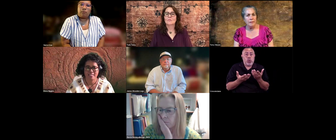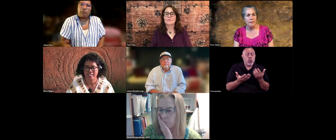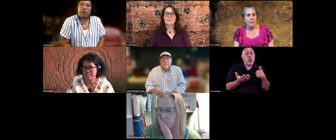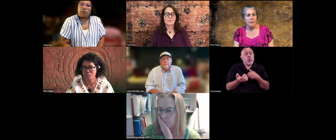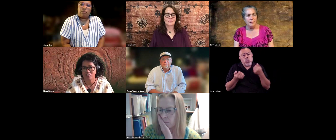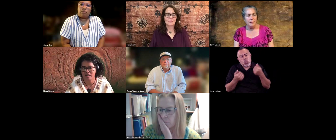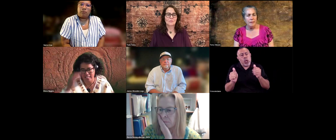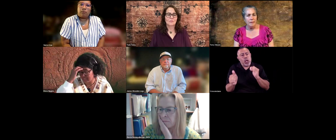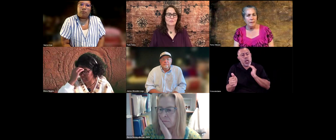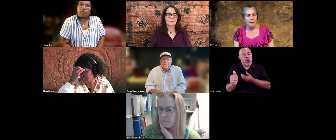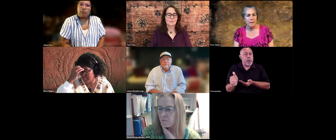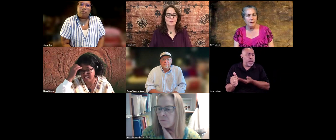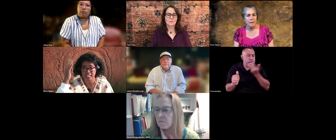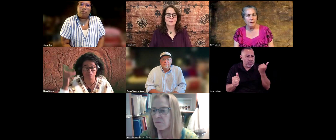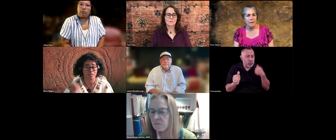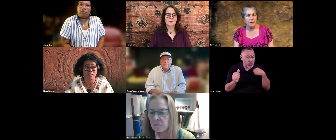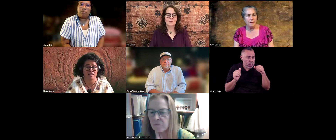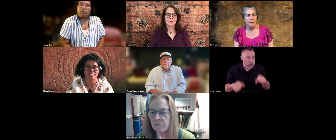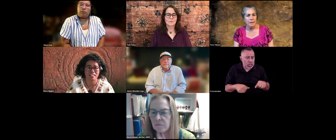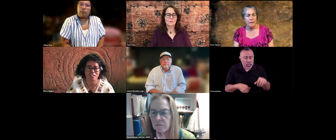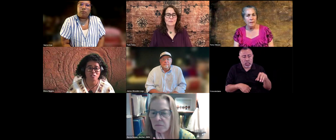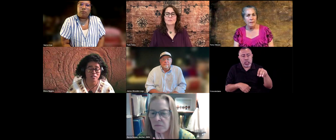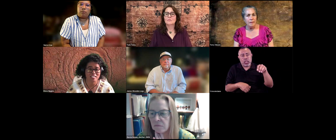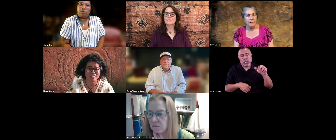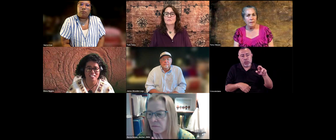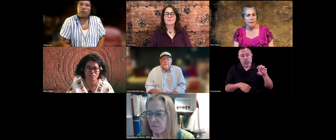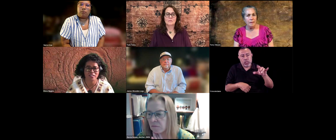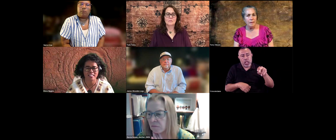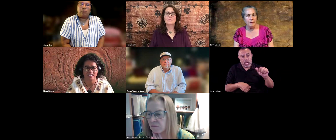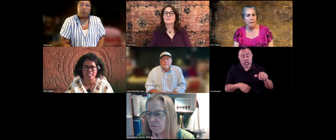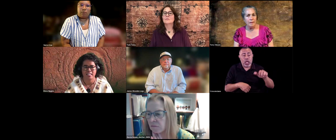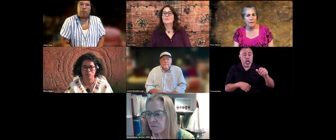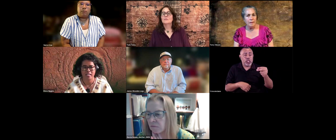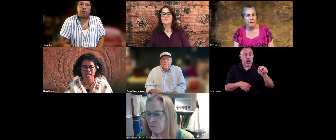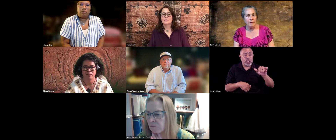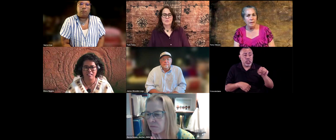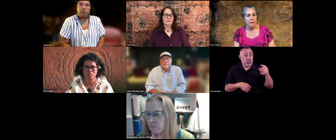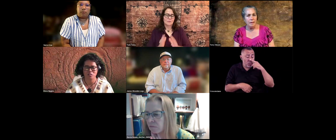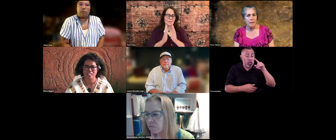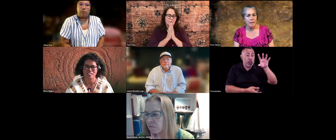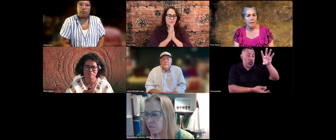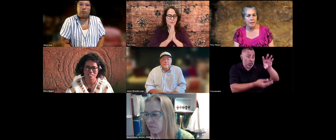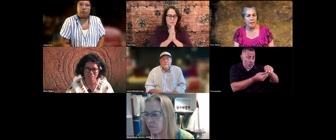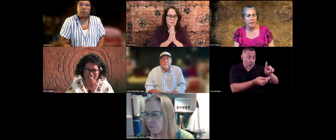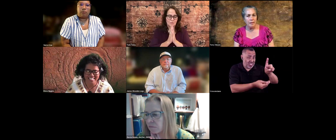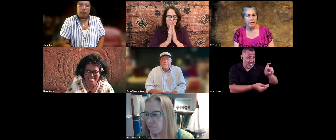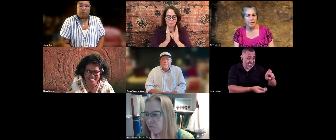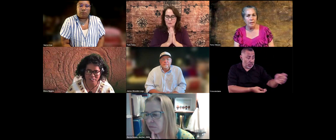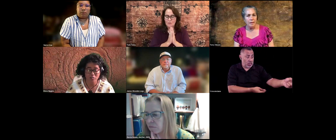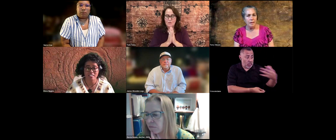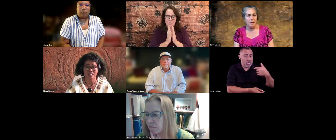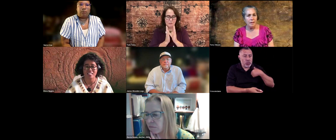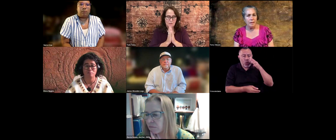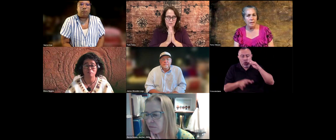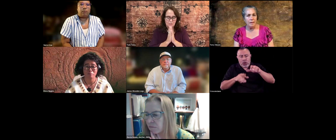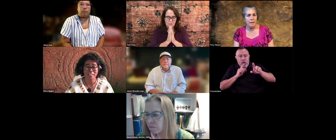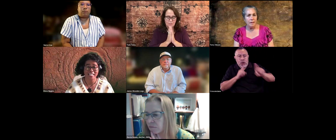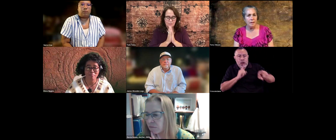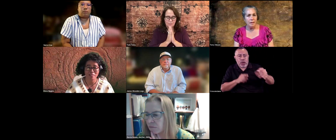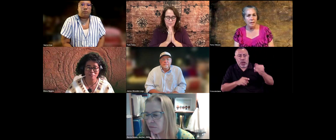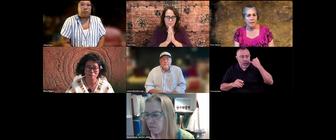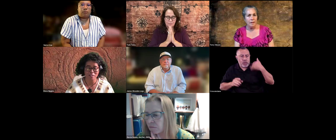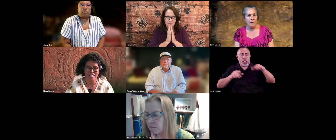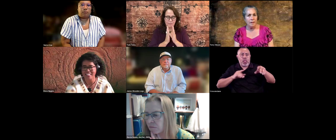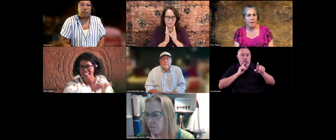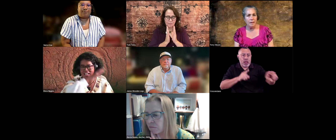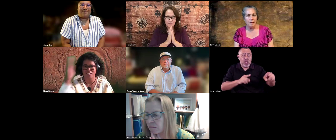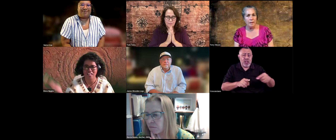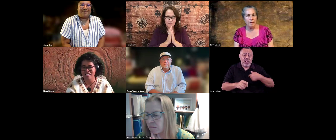Masaline or a shanty, maybe you can send those questions over. And we'll be happy to address with so we didn't get to your questions but we're freaking happy you're all there.